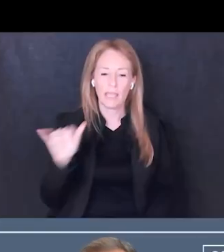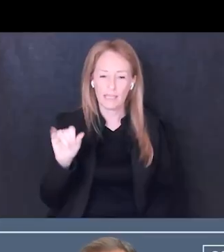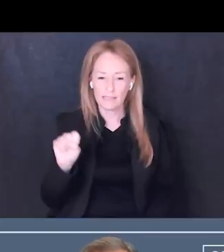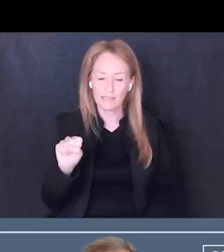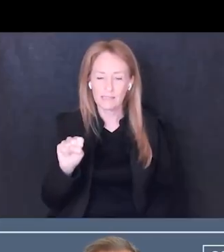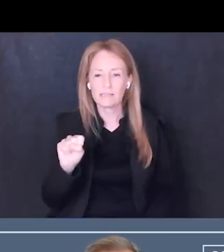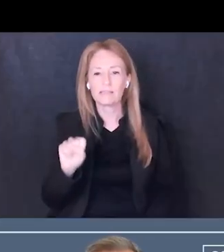IN THE 988 OFFICE.